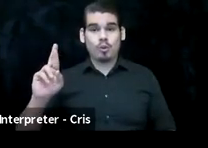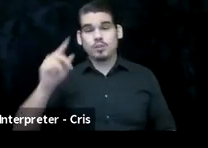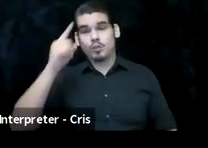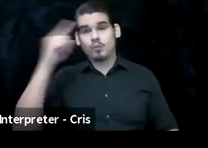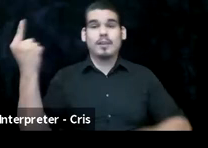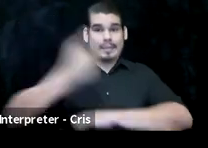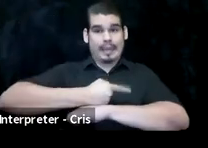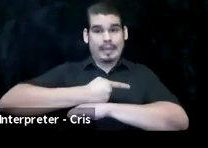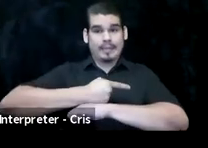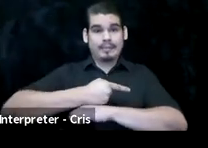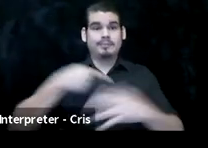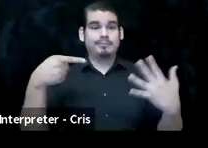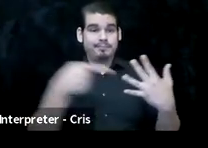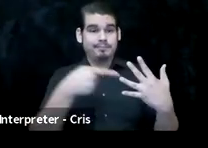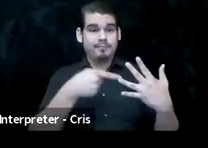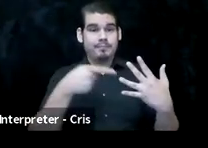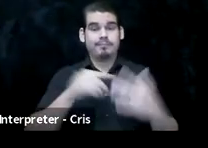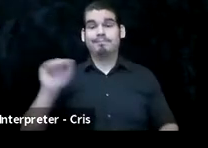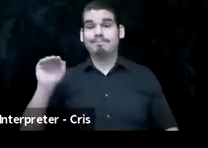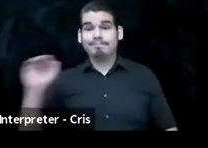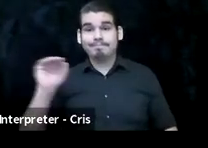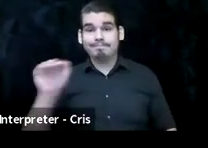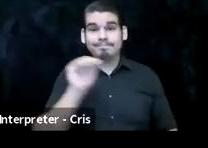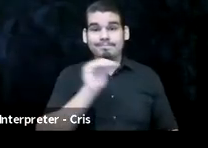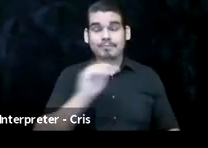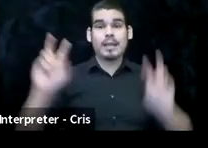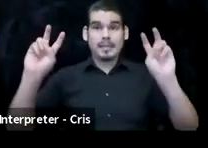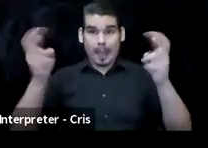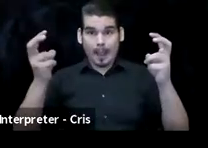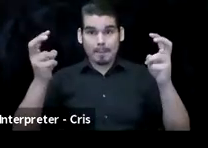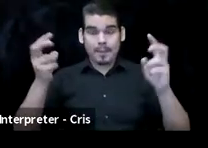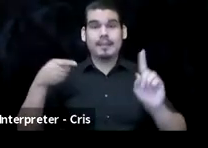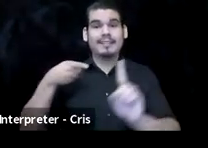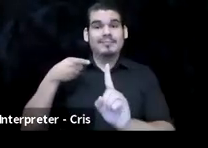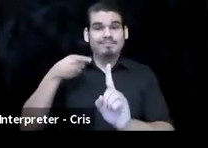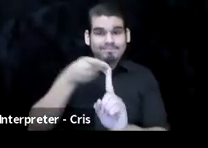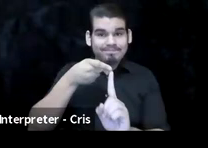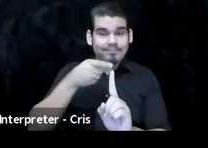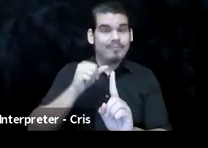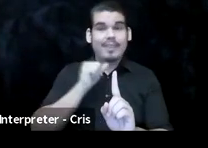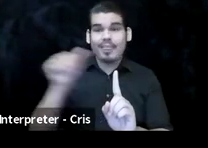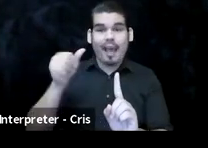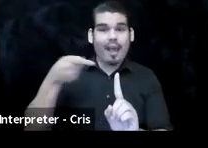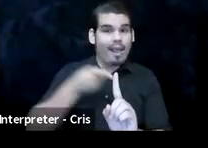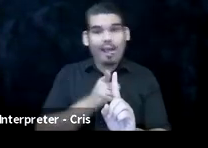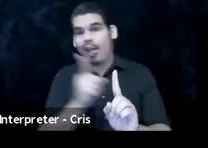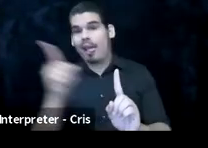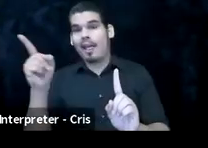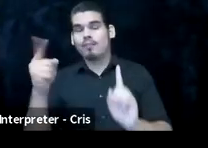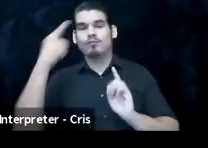Gerardo Chavez, RAD IX: you've been debating on the resolution for for three hours, I thought that's going to happen, but you realize that.